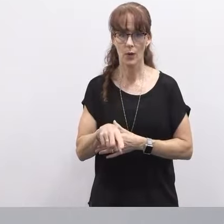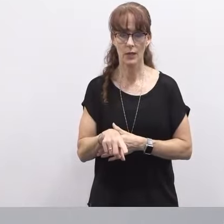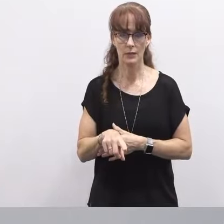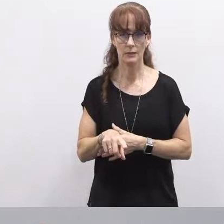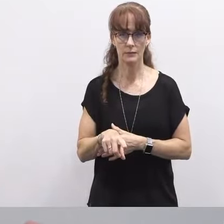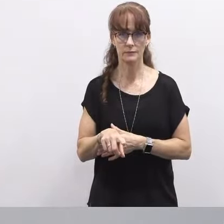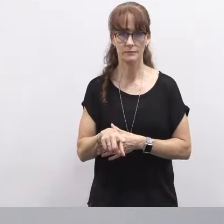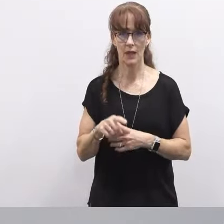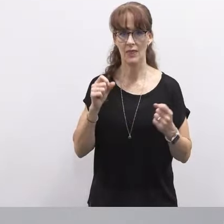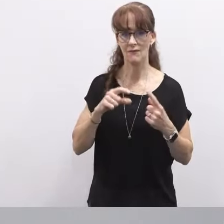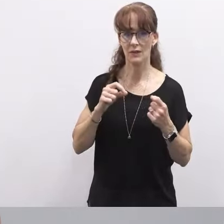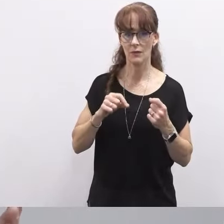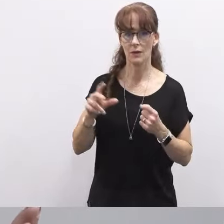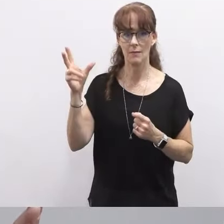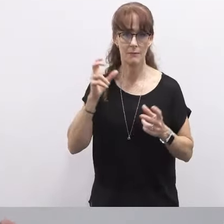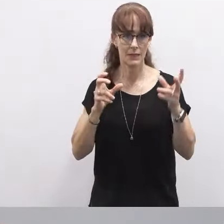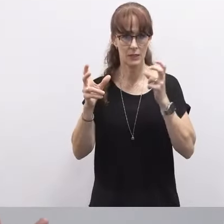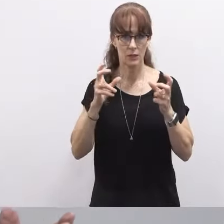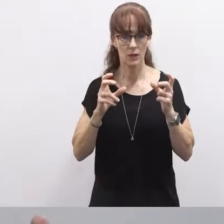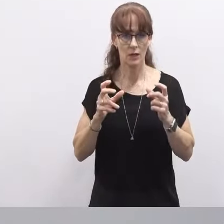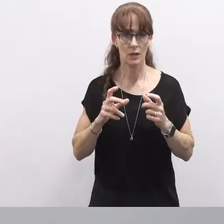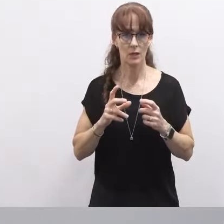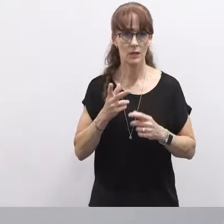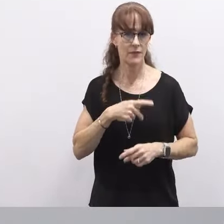and the feedback that I'm getting is all very personal.